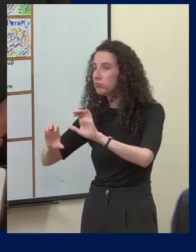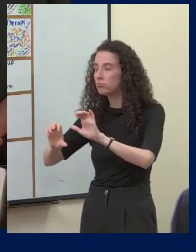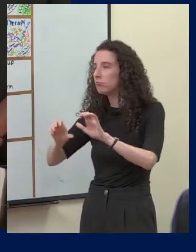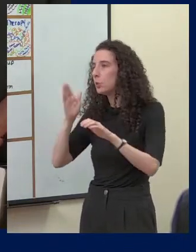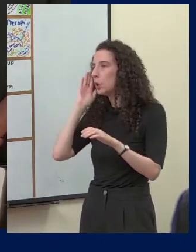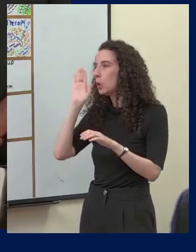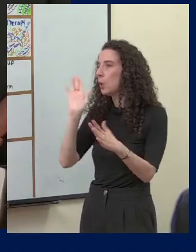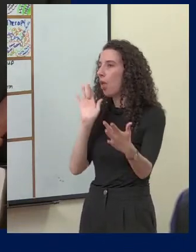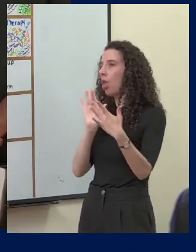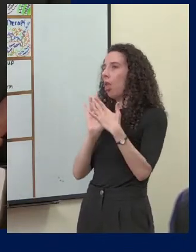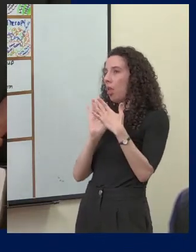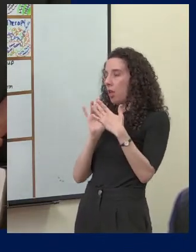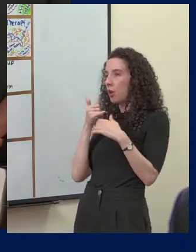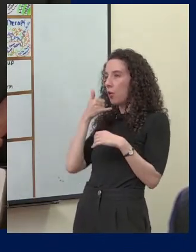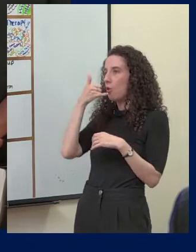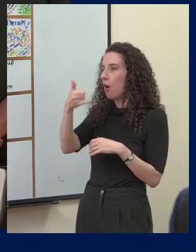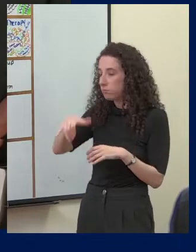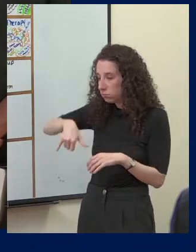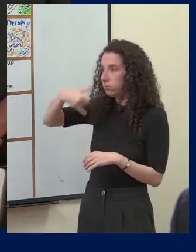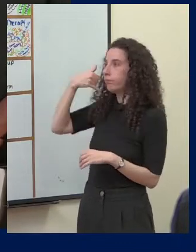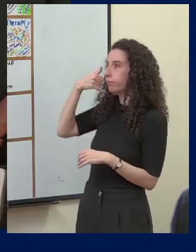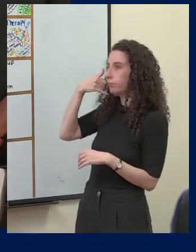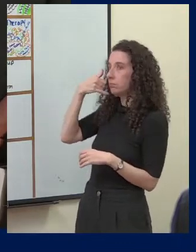will listen and who will care.